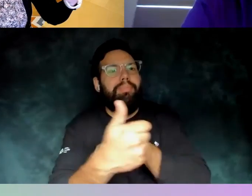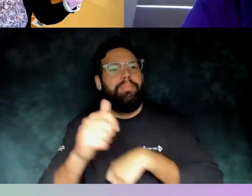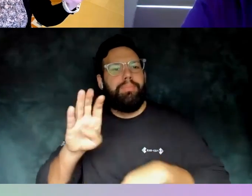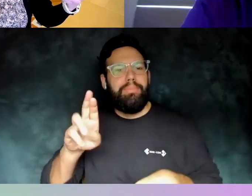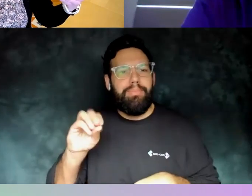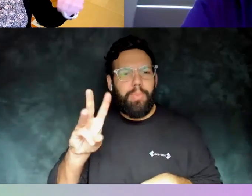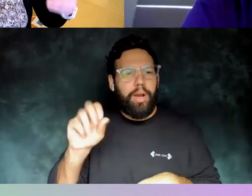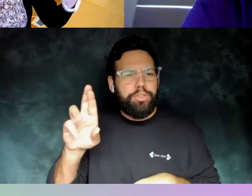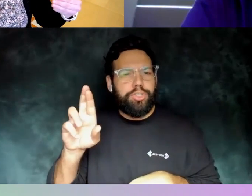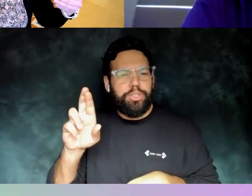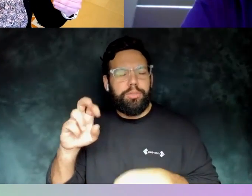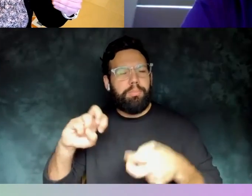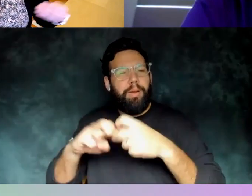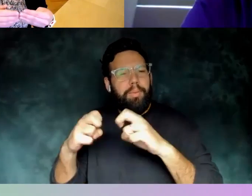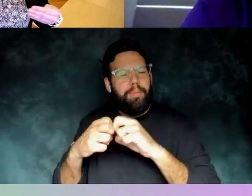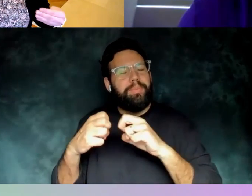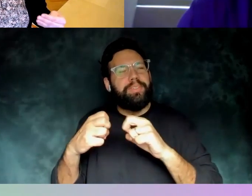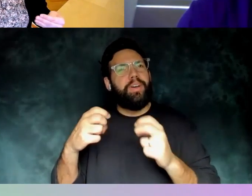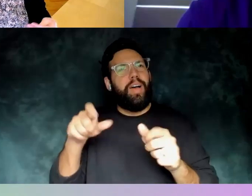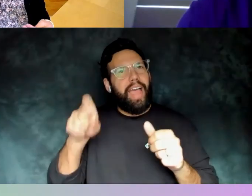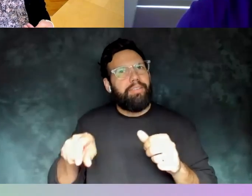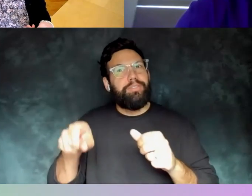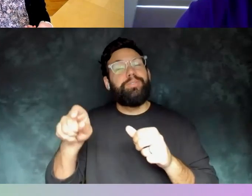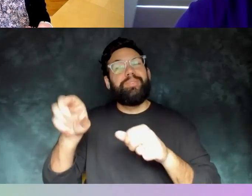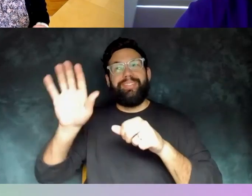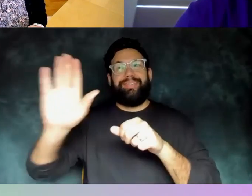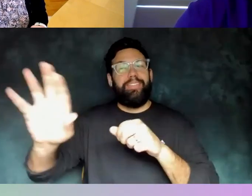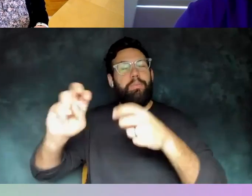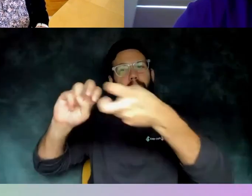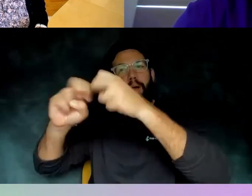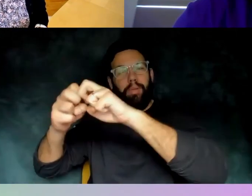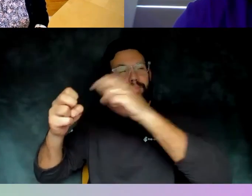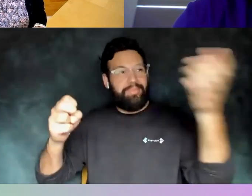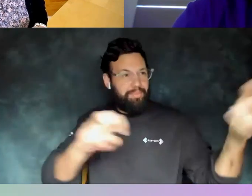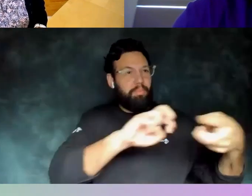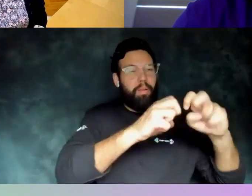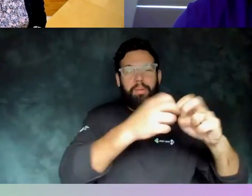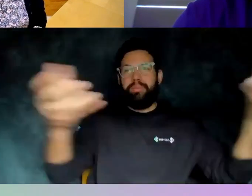to do it, but I would say on the base level, they have